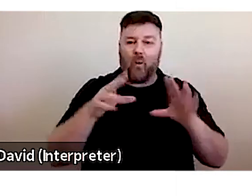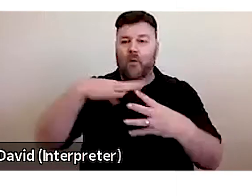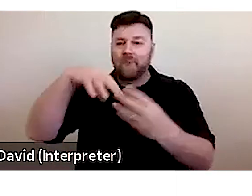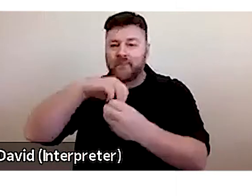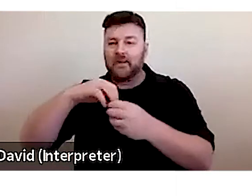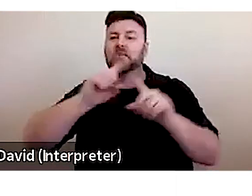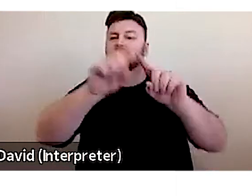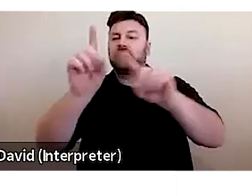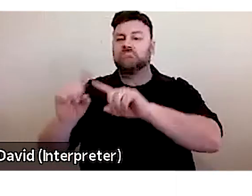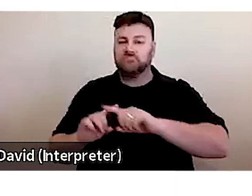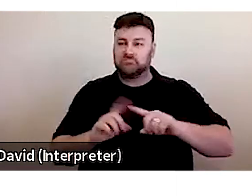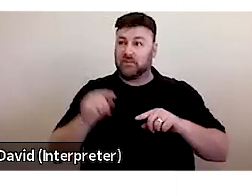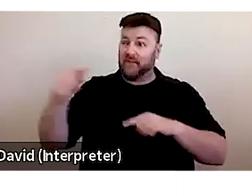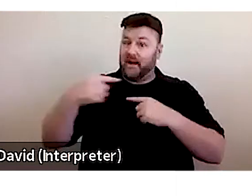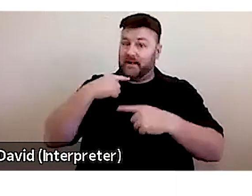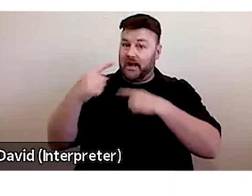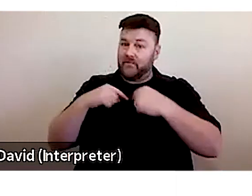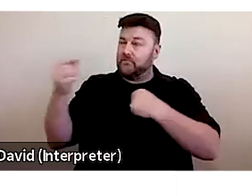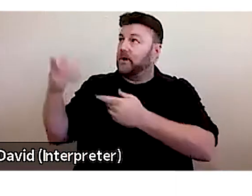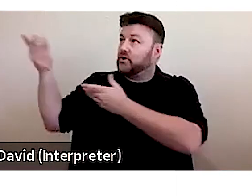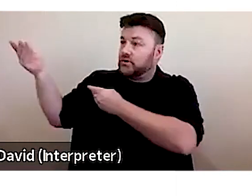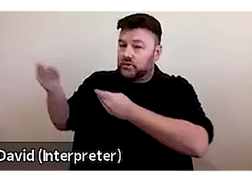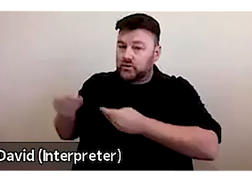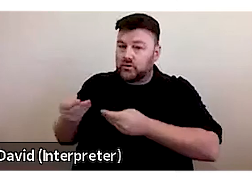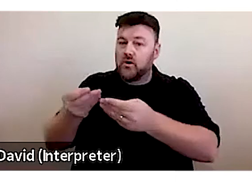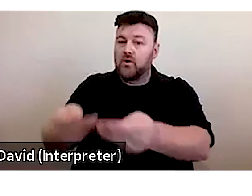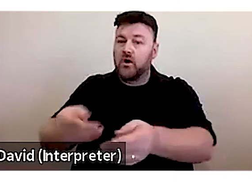that is recognised that it's a different system.